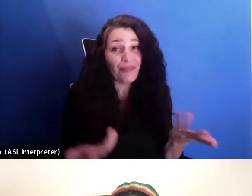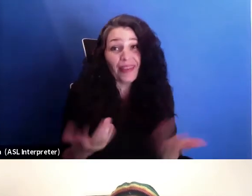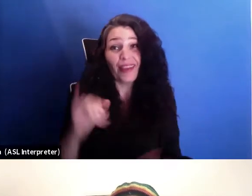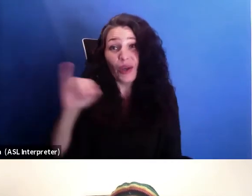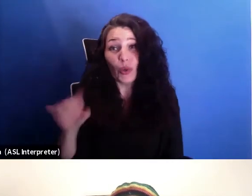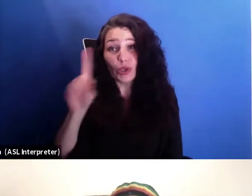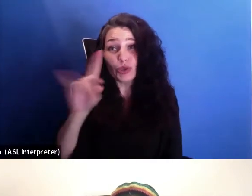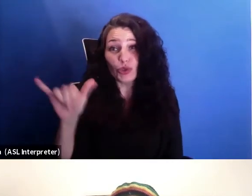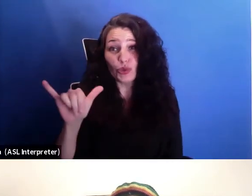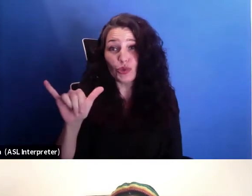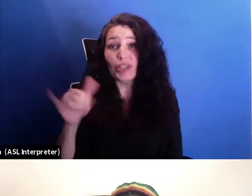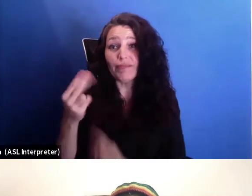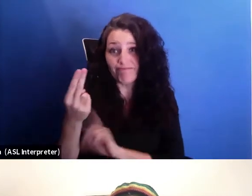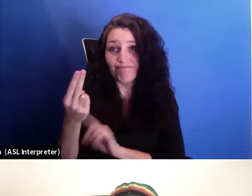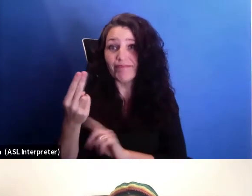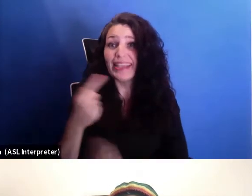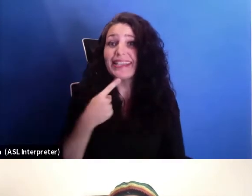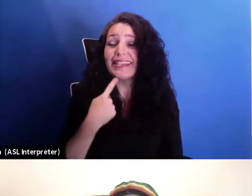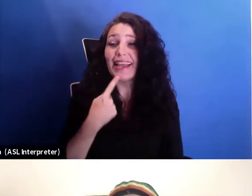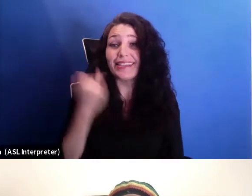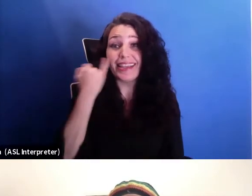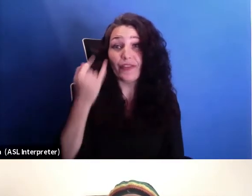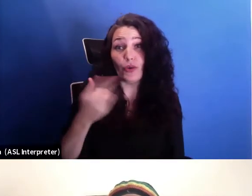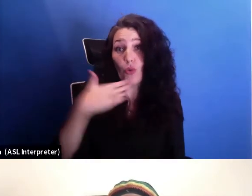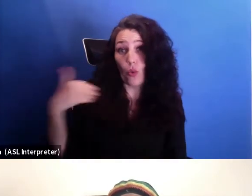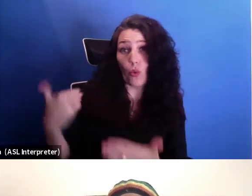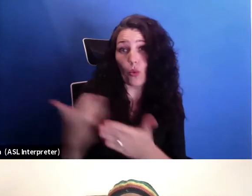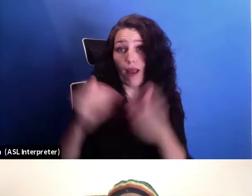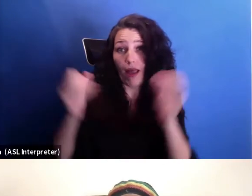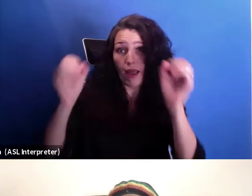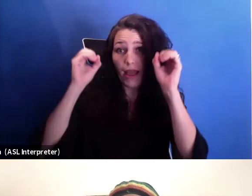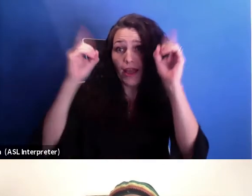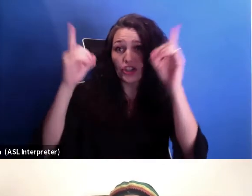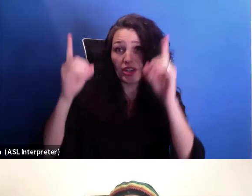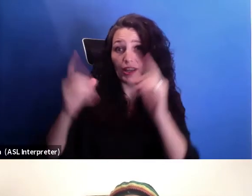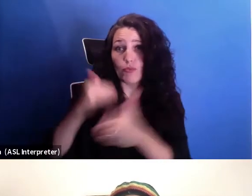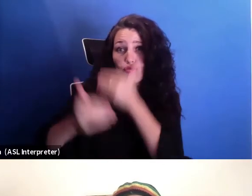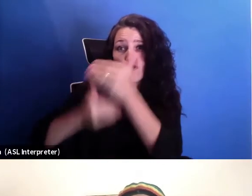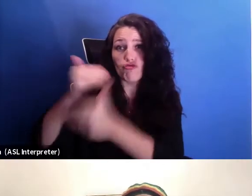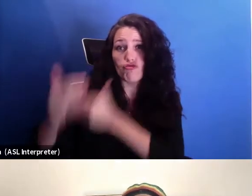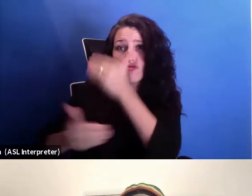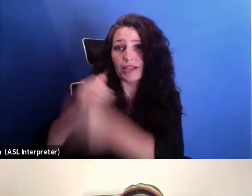like sort of well-educated progressive Sundance audience, didn't know this happened,